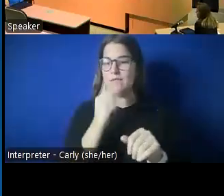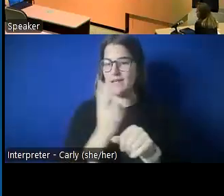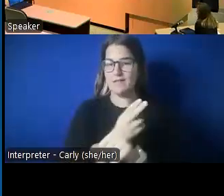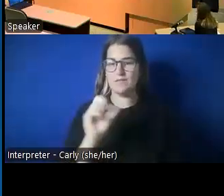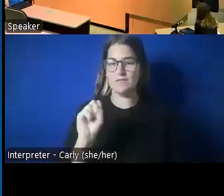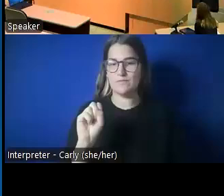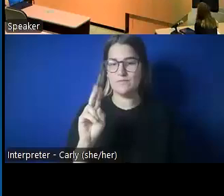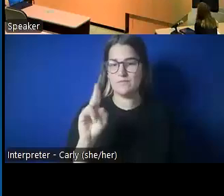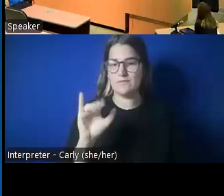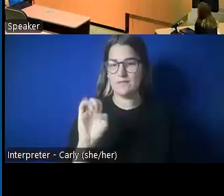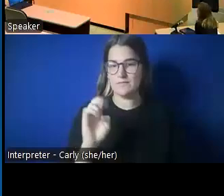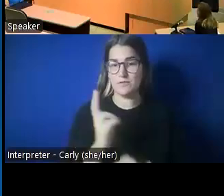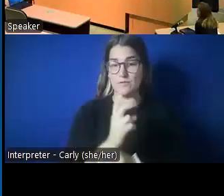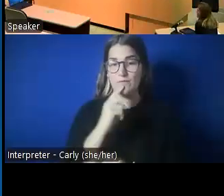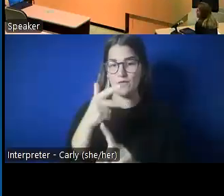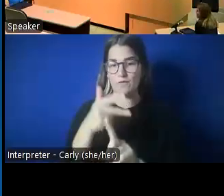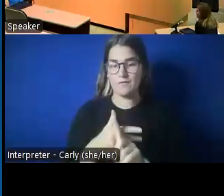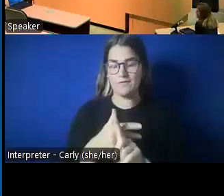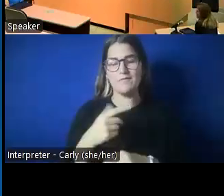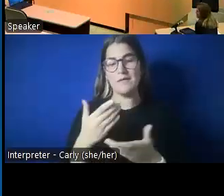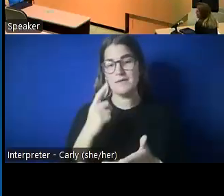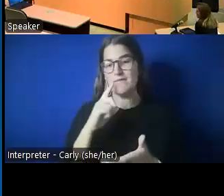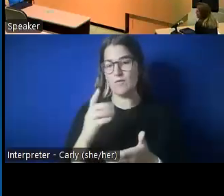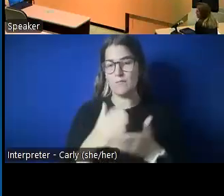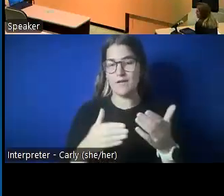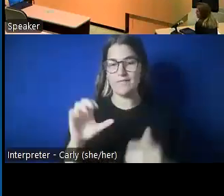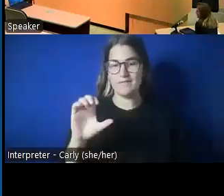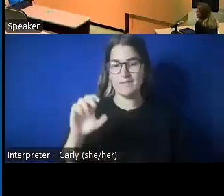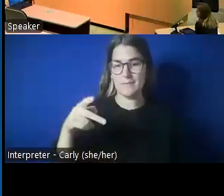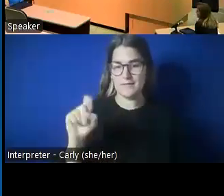maybe specifically for some of the cognitive process therapy that you were talking about